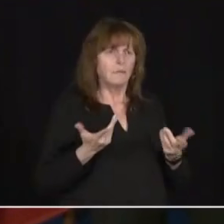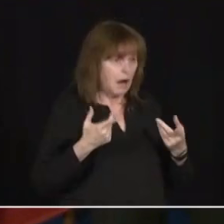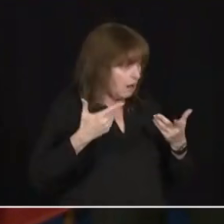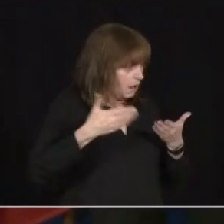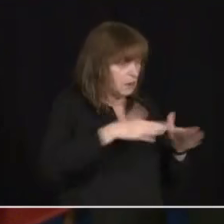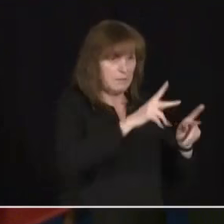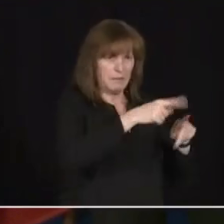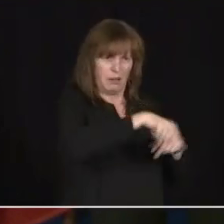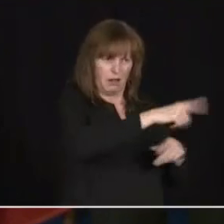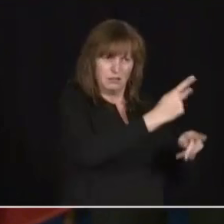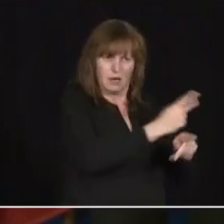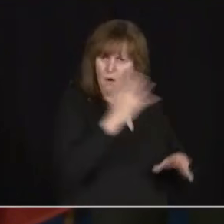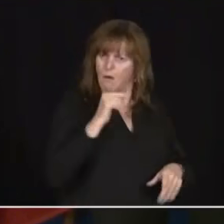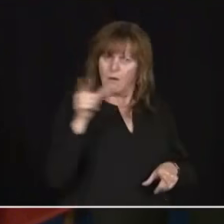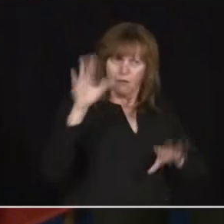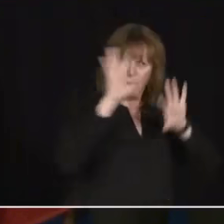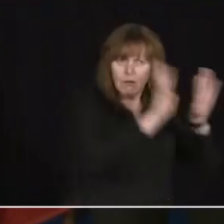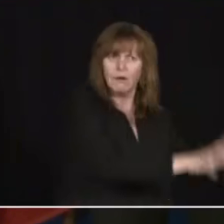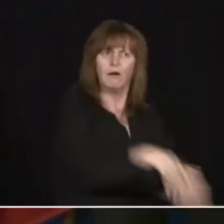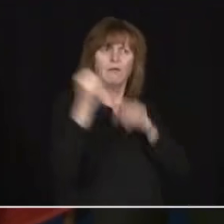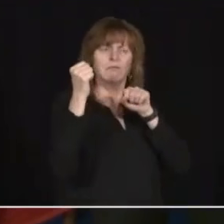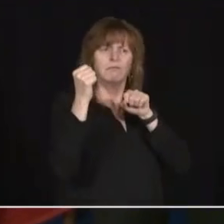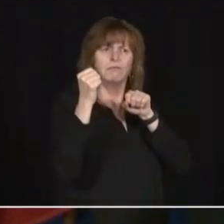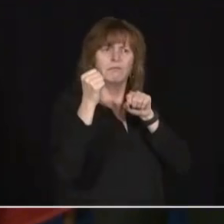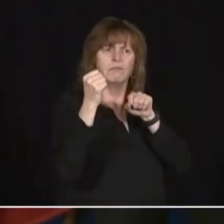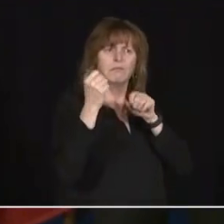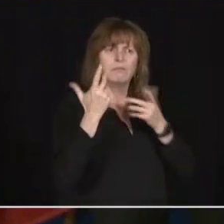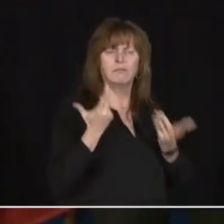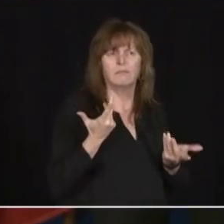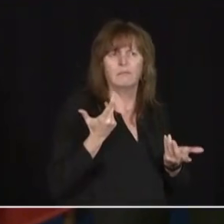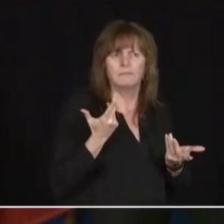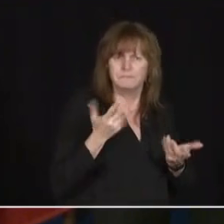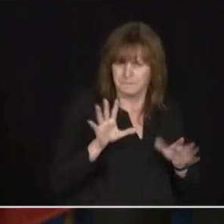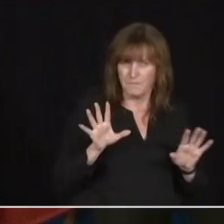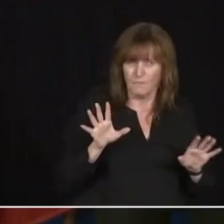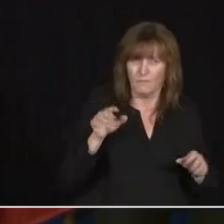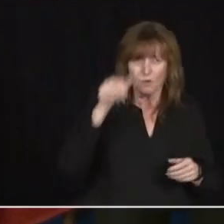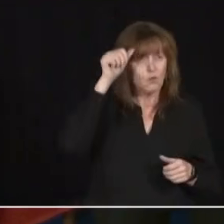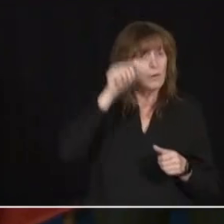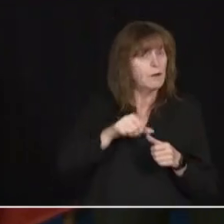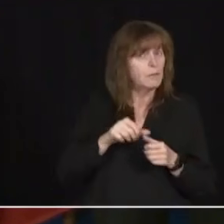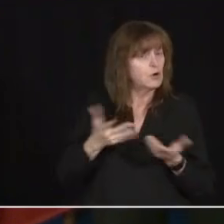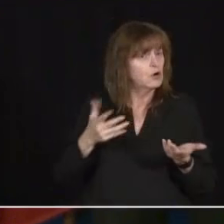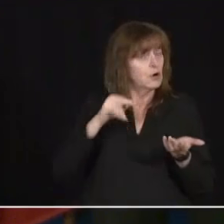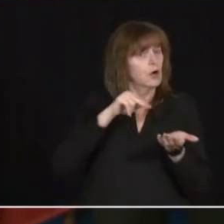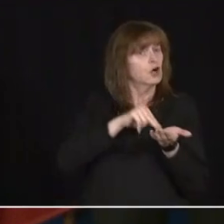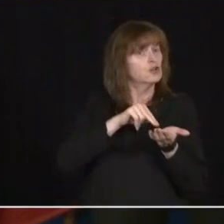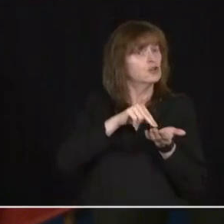care for our most vulnerable. And Elizabeth, the serial killer nurse,